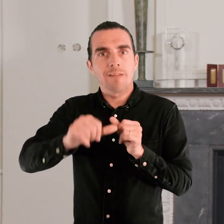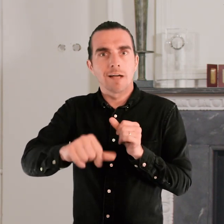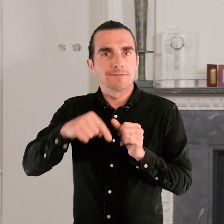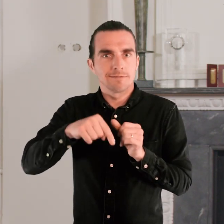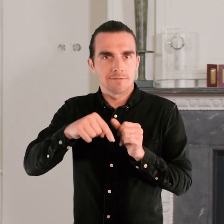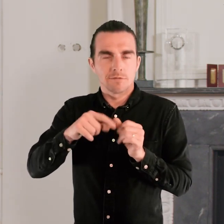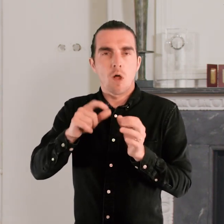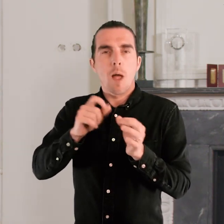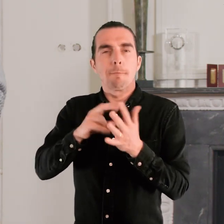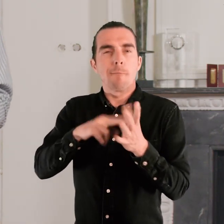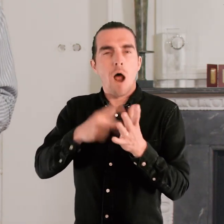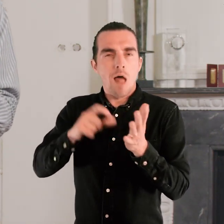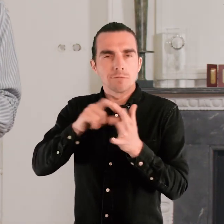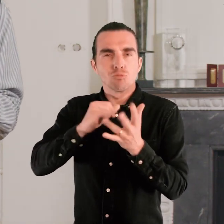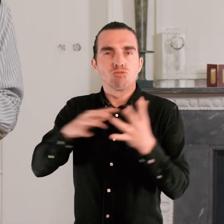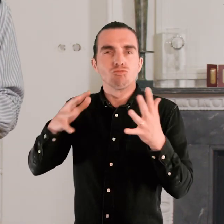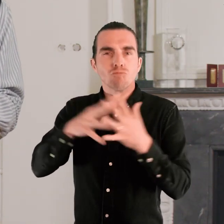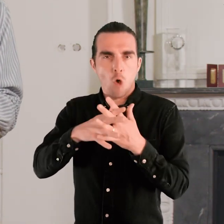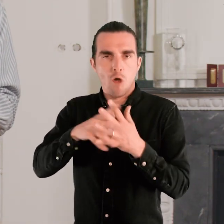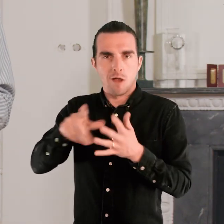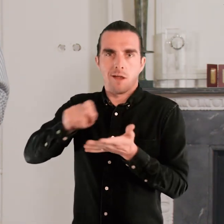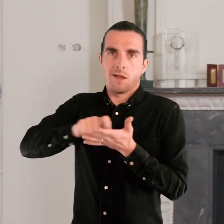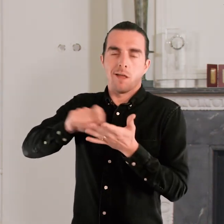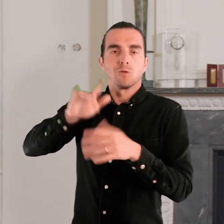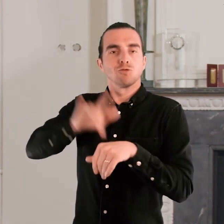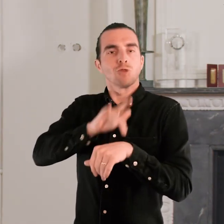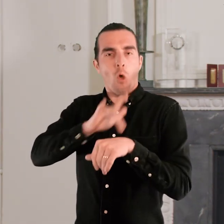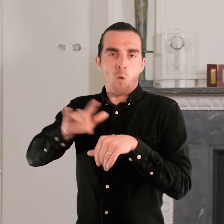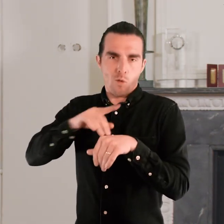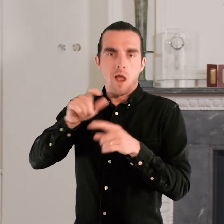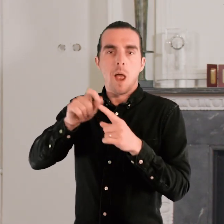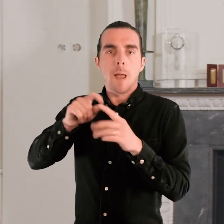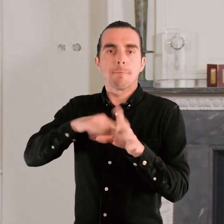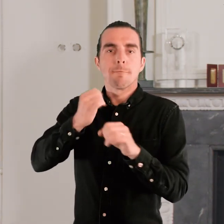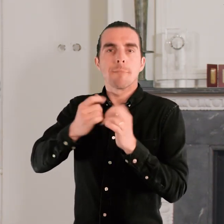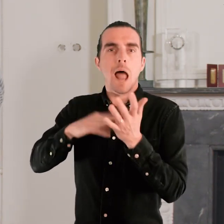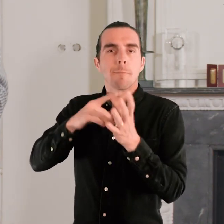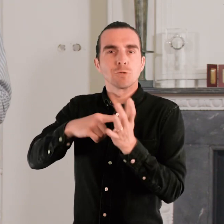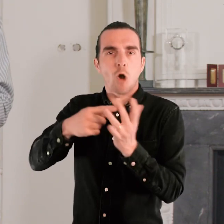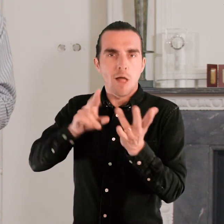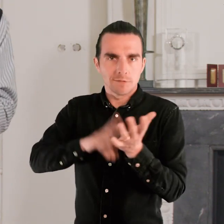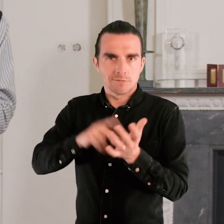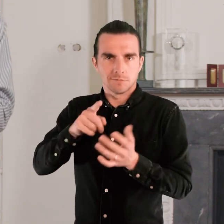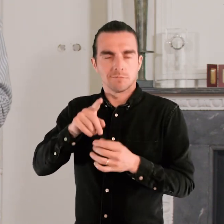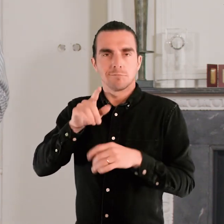There was the Bernard Shaw wrote play called Pygmalion, and it was turned into a musical, some of you may have seen,